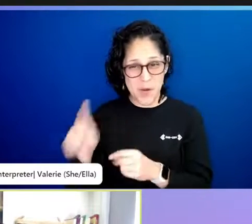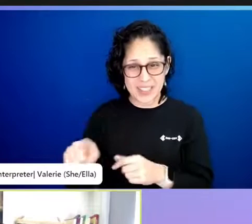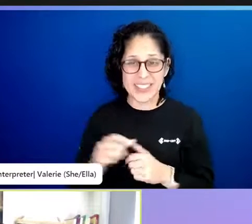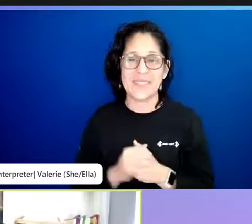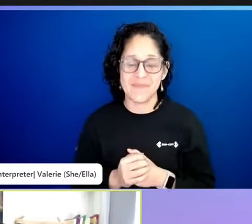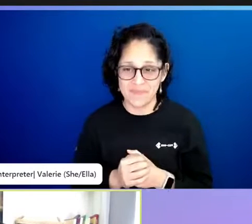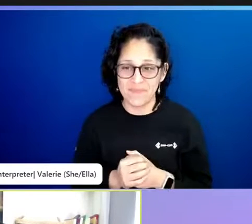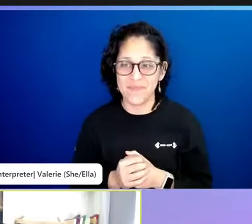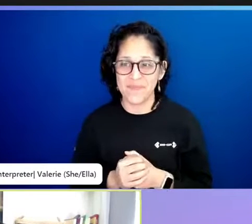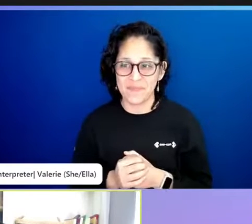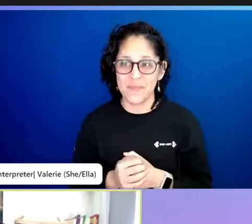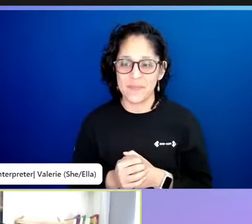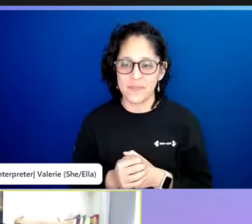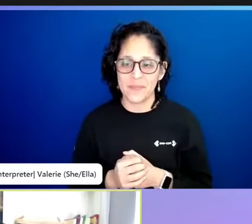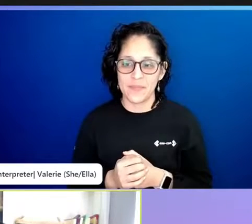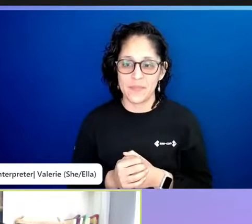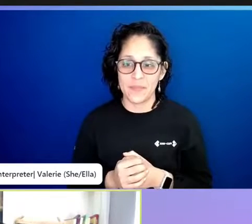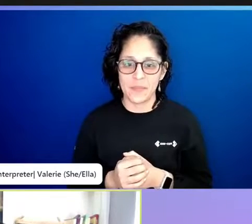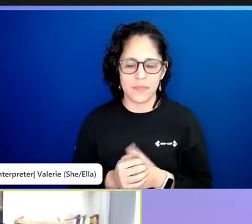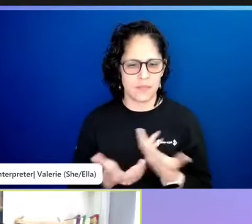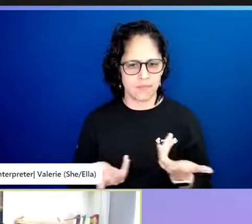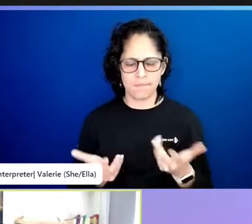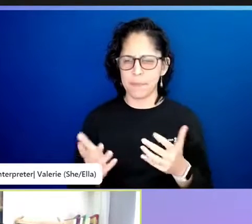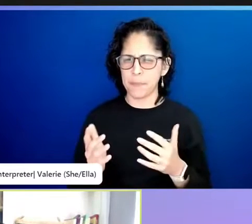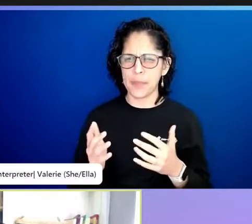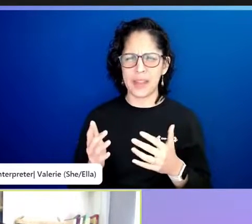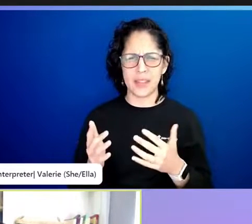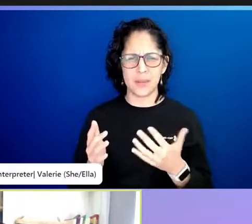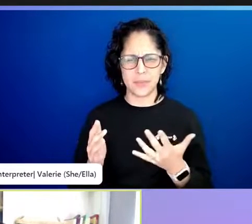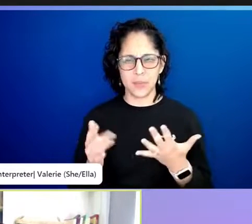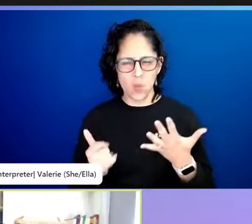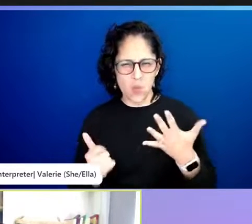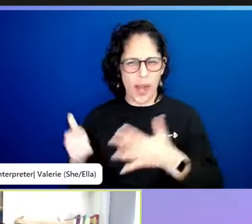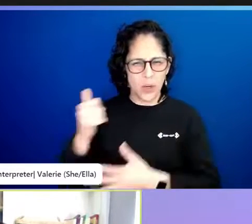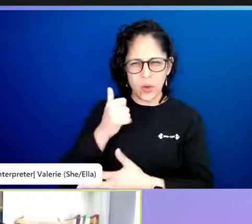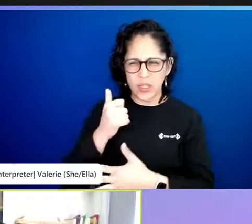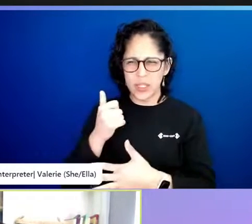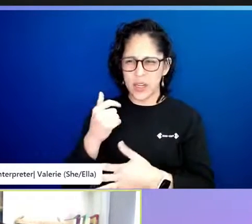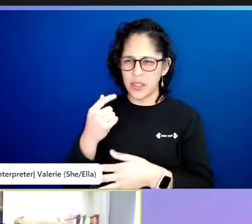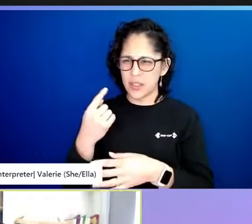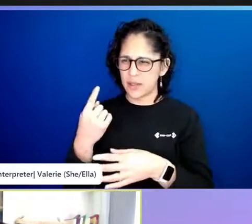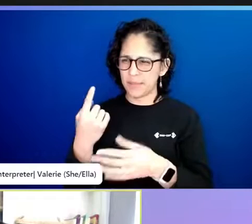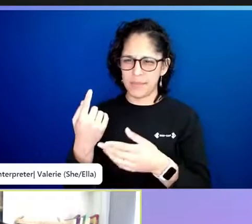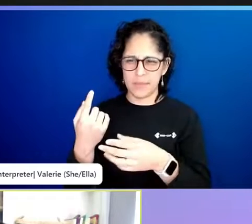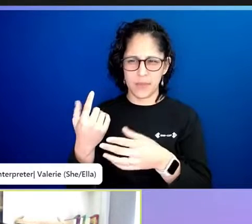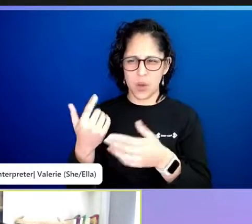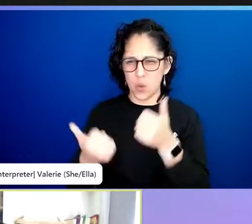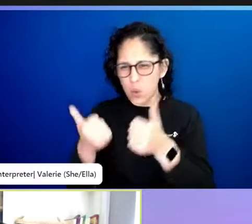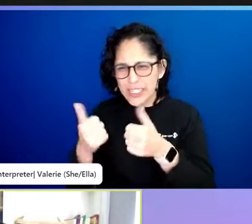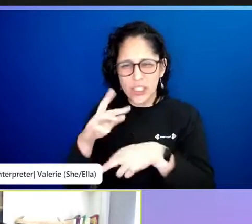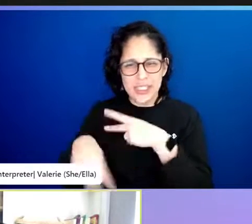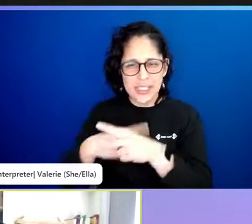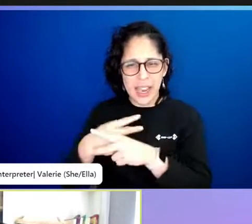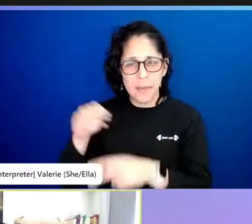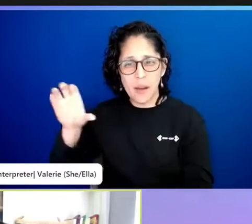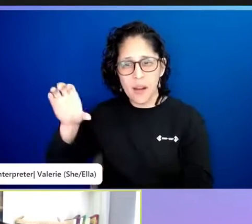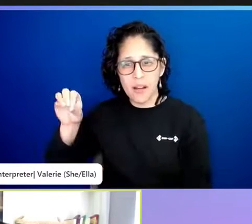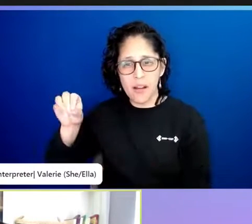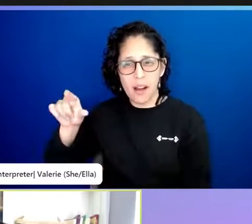how would you go about prioritizing which types of cognitive abilities um to research